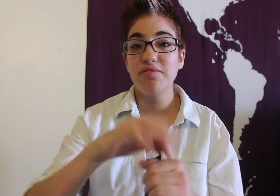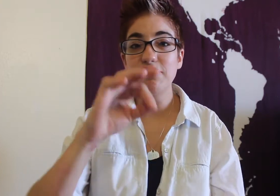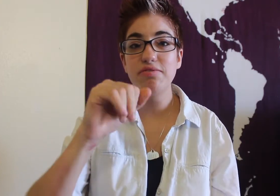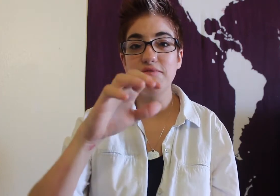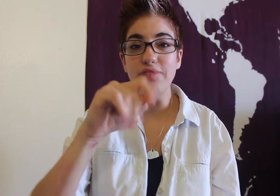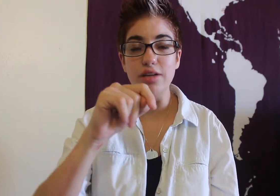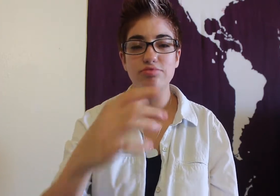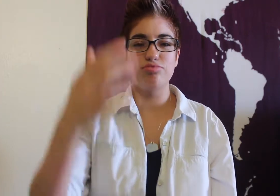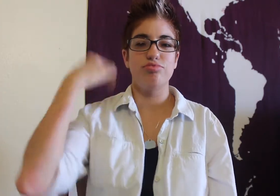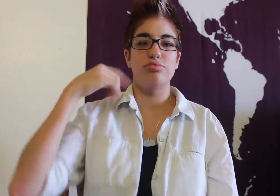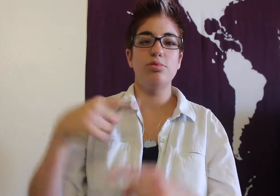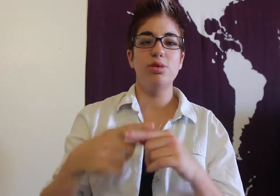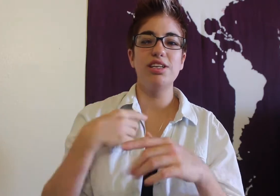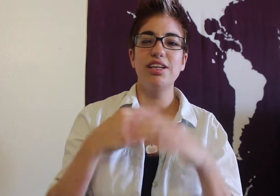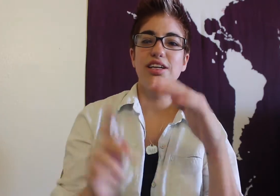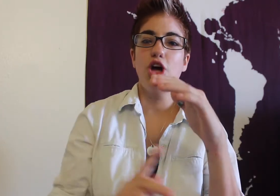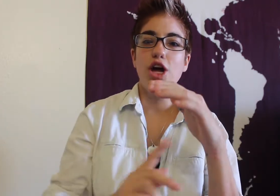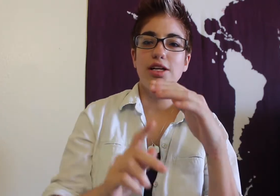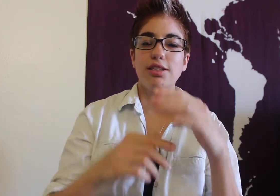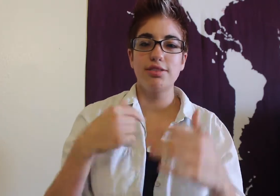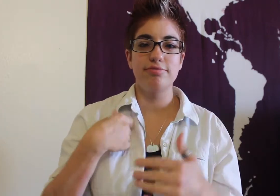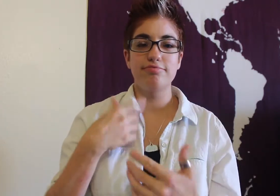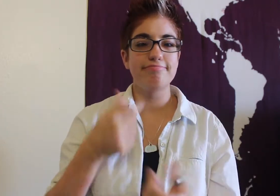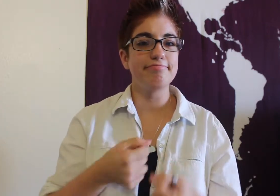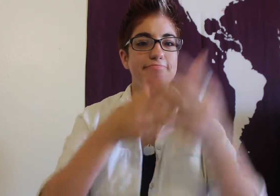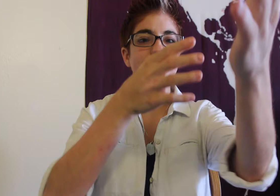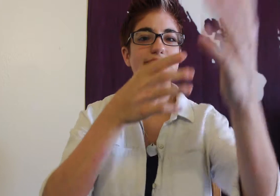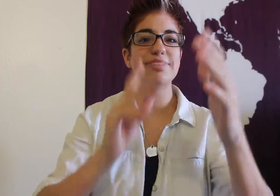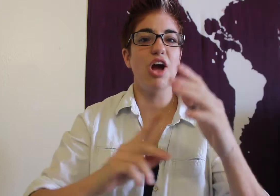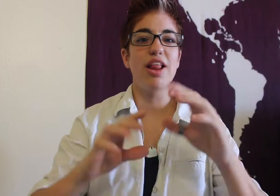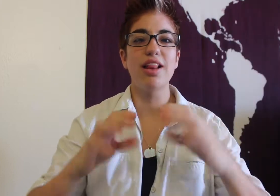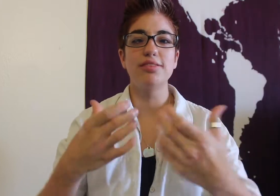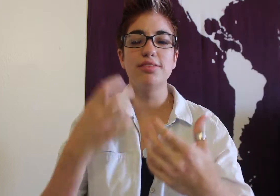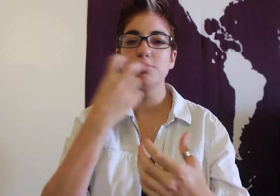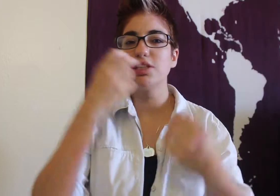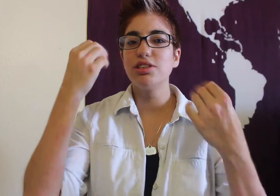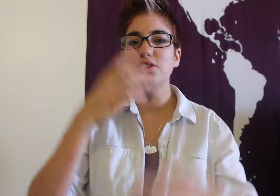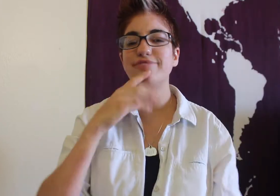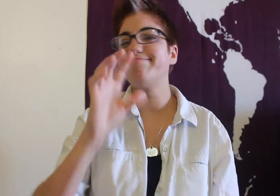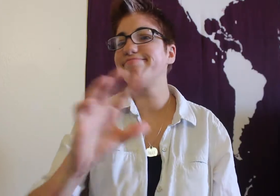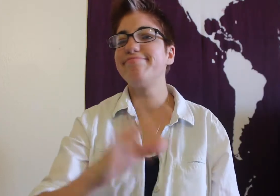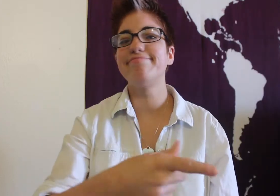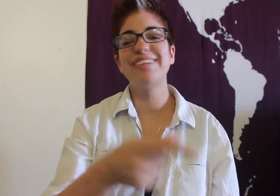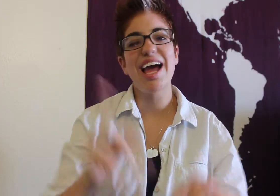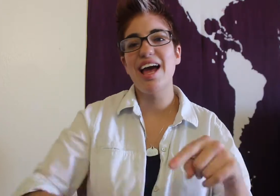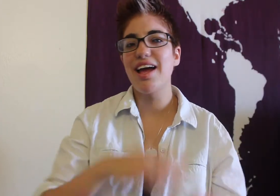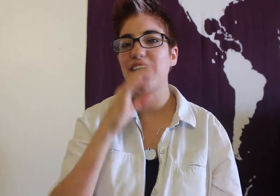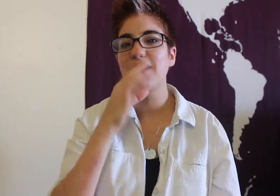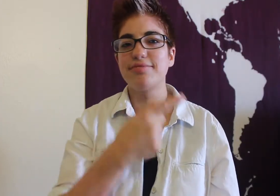In fact, when I was in kindergarten, my speech teacher declared me hopeless to continue